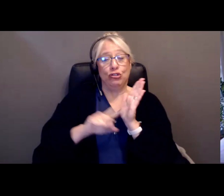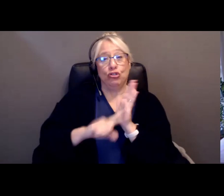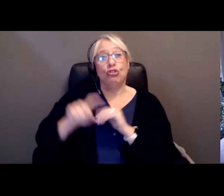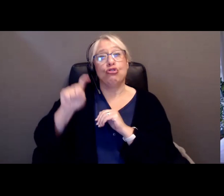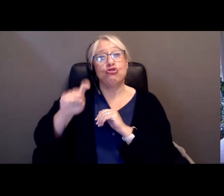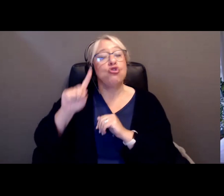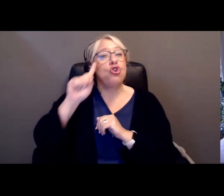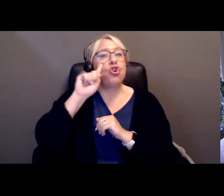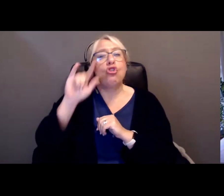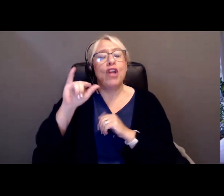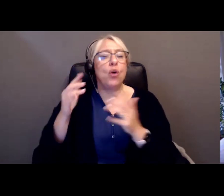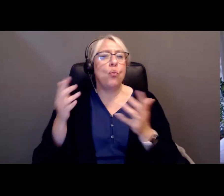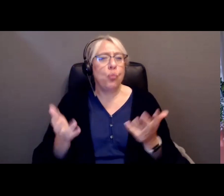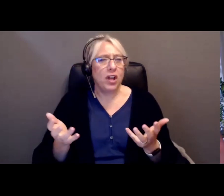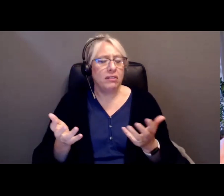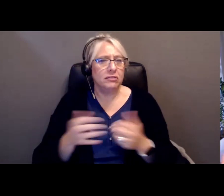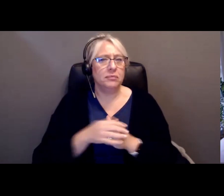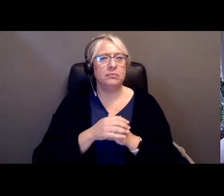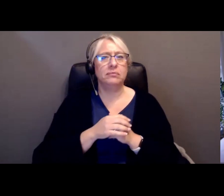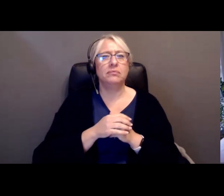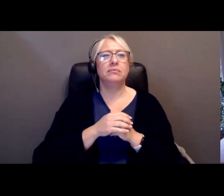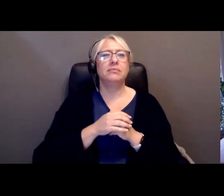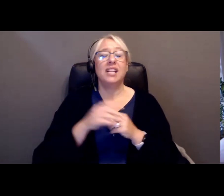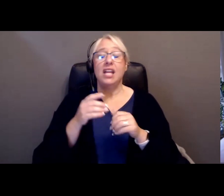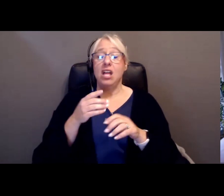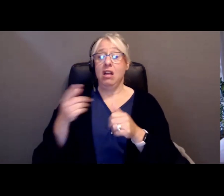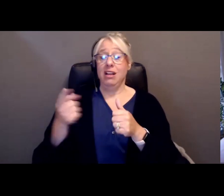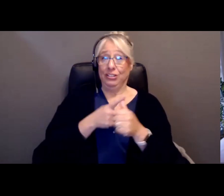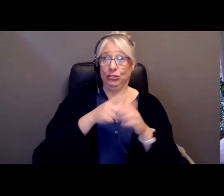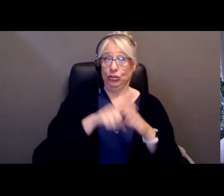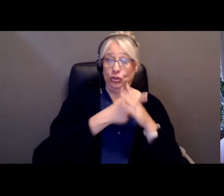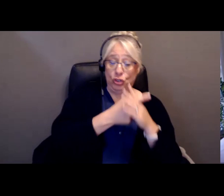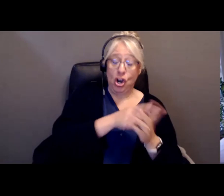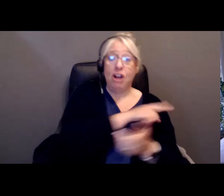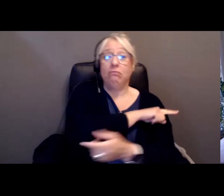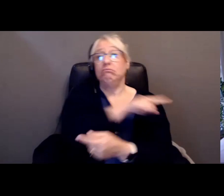I'm wondering what that looks like from start to finish. And an addendum to that: